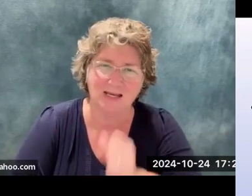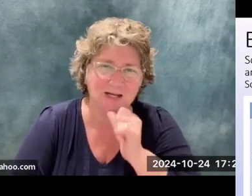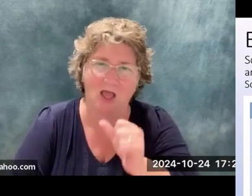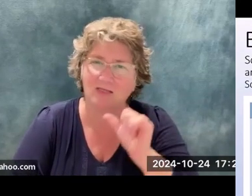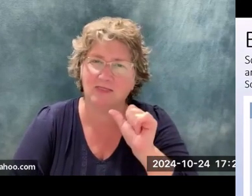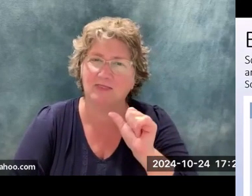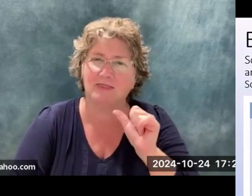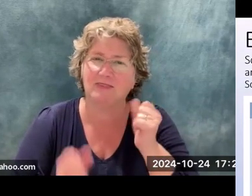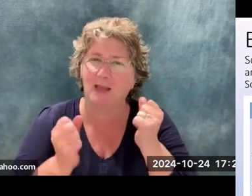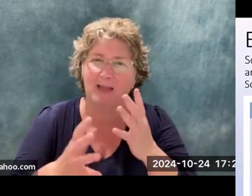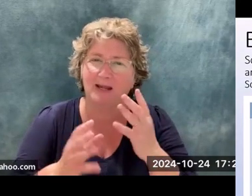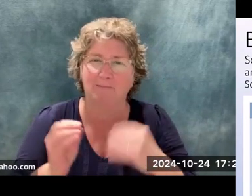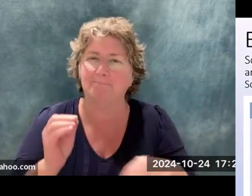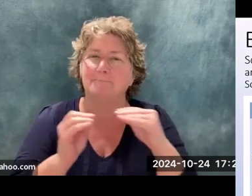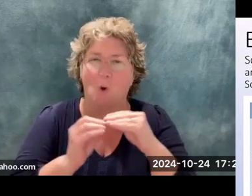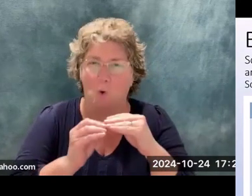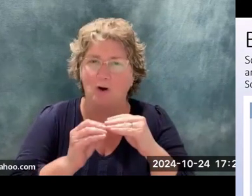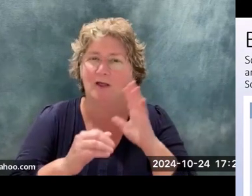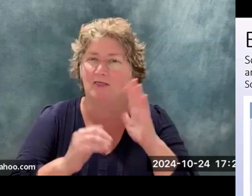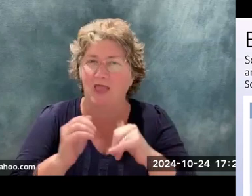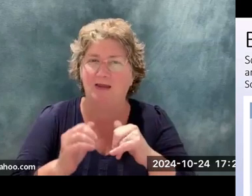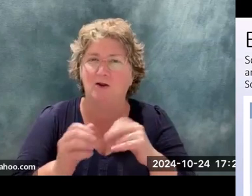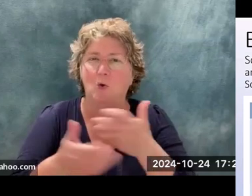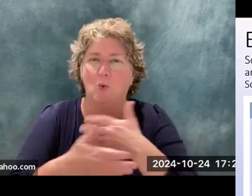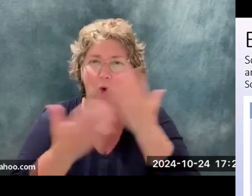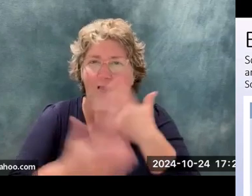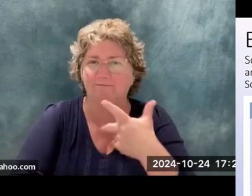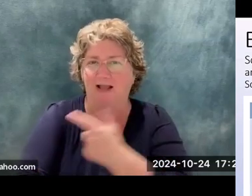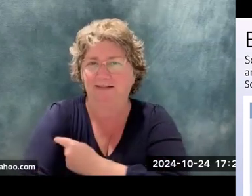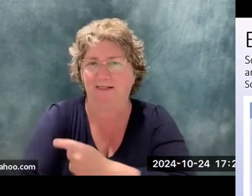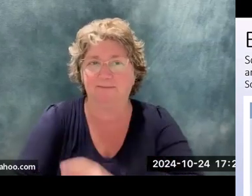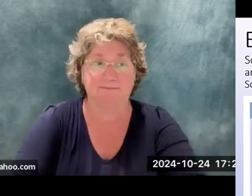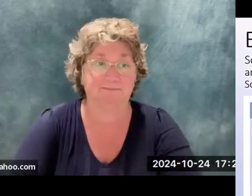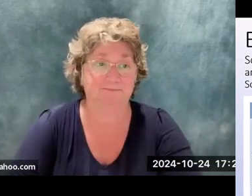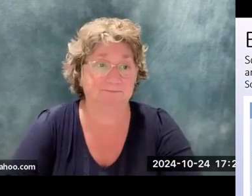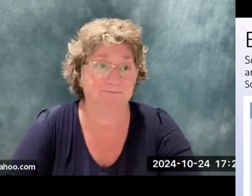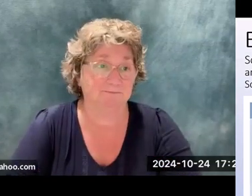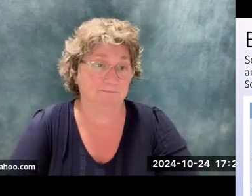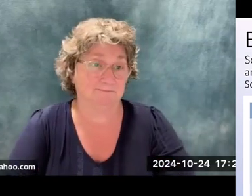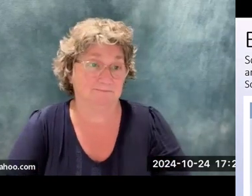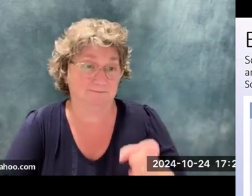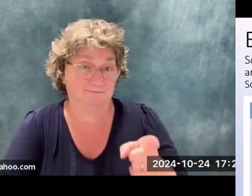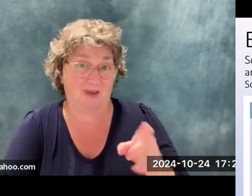Now take a look at this. This is myocarditis in 1 million subjects.